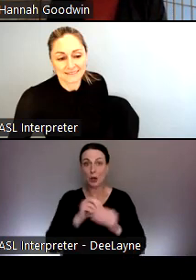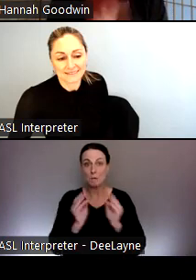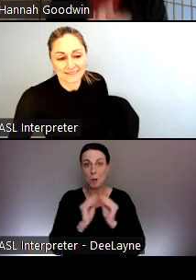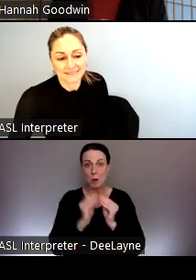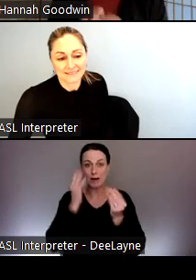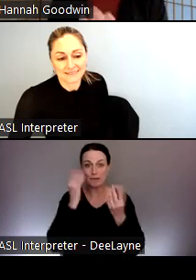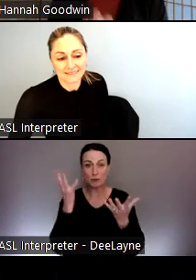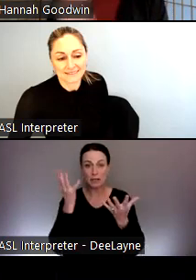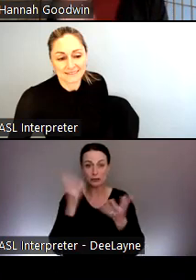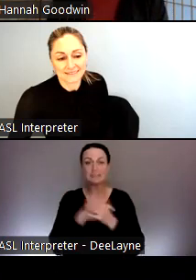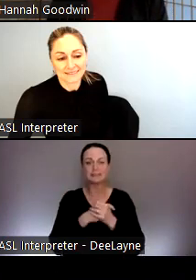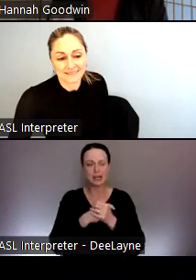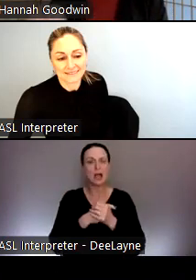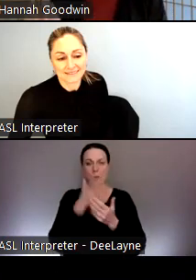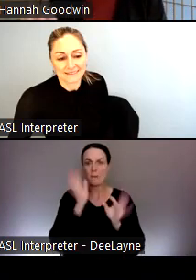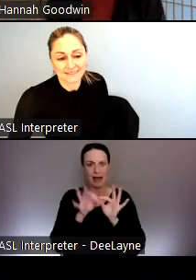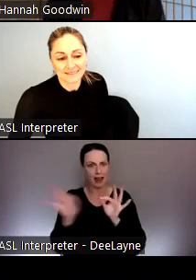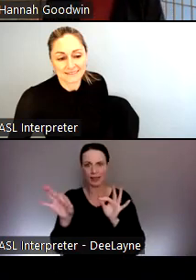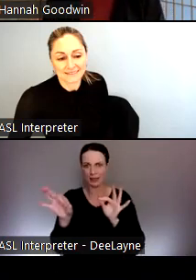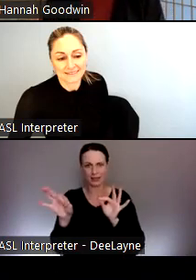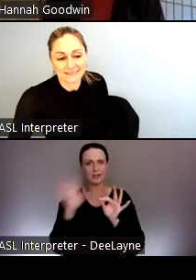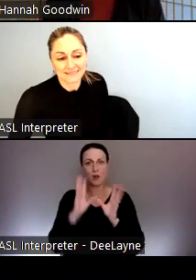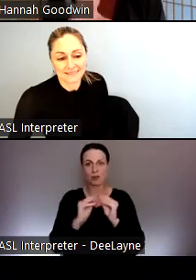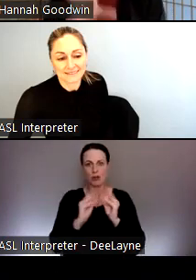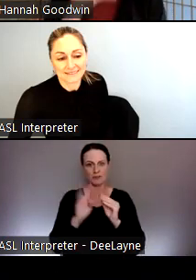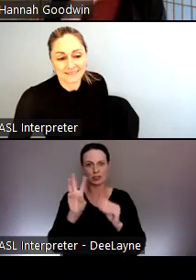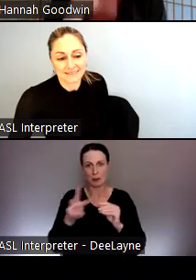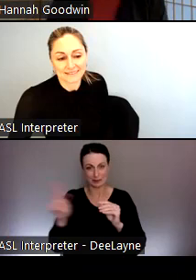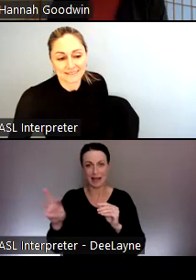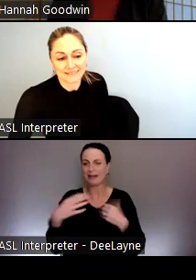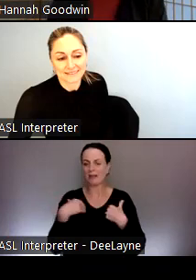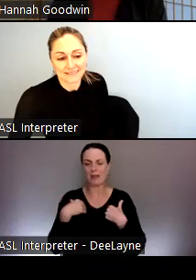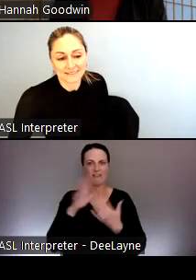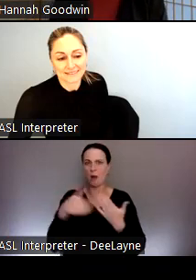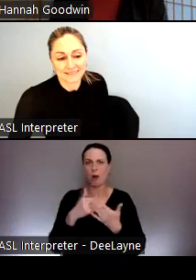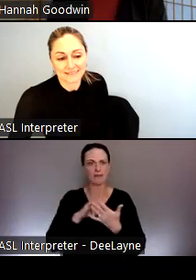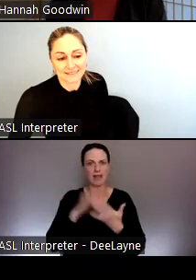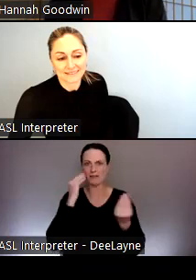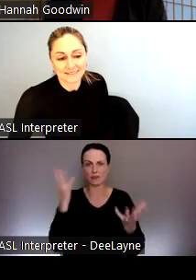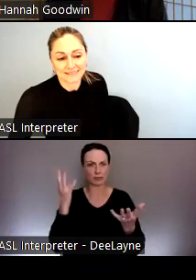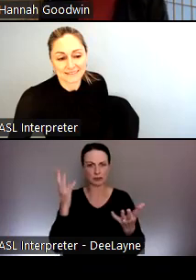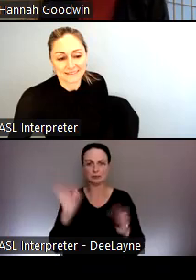Actually, there'll be a link to the conference website, and they have all of this information as well.